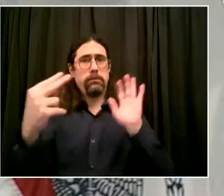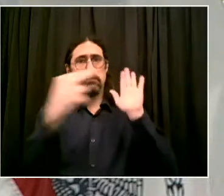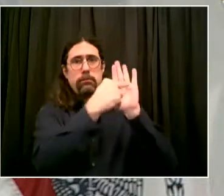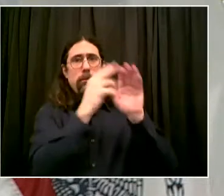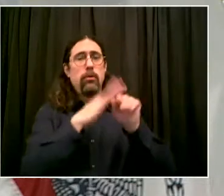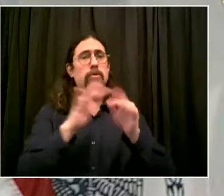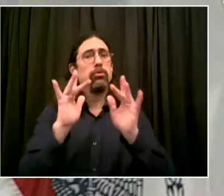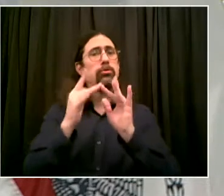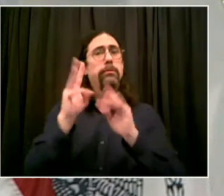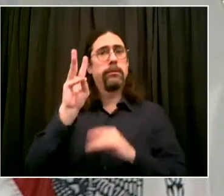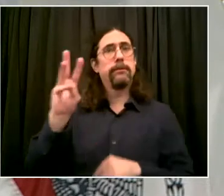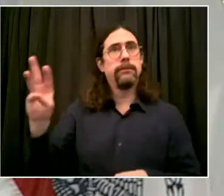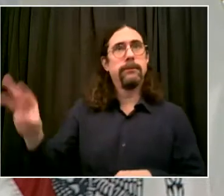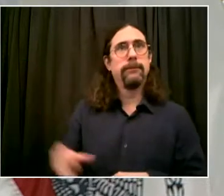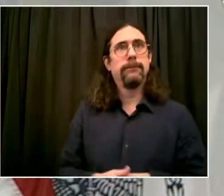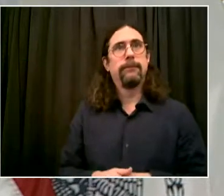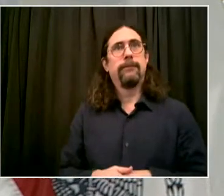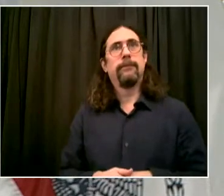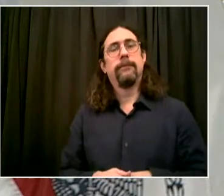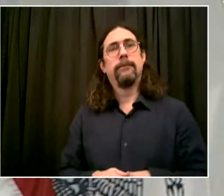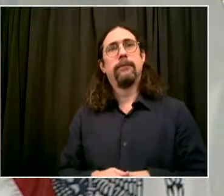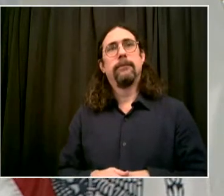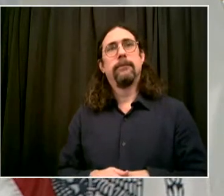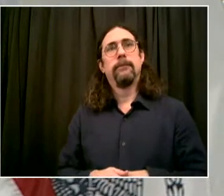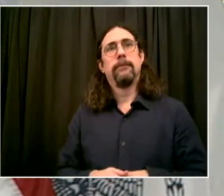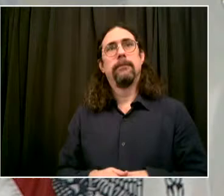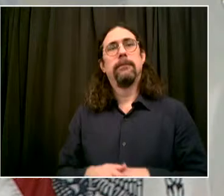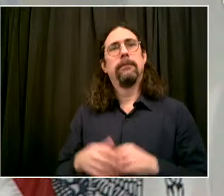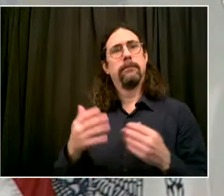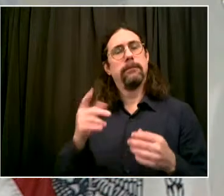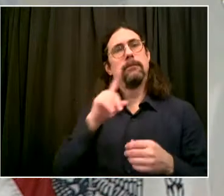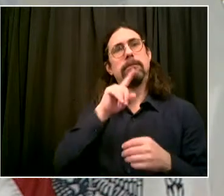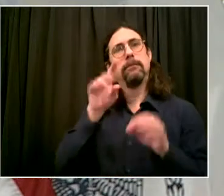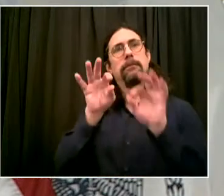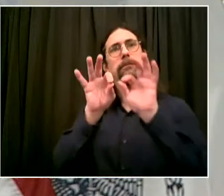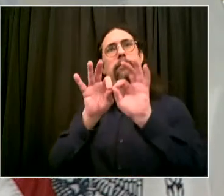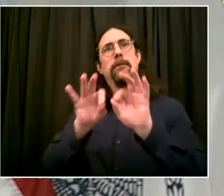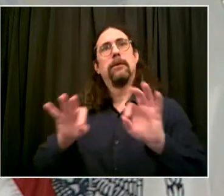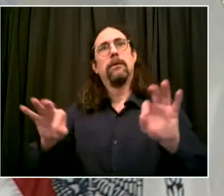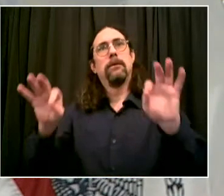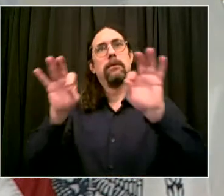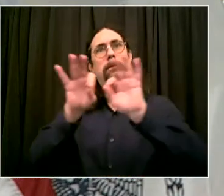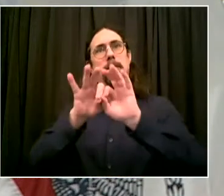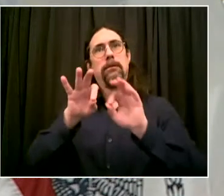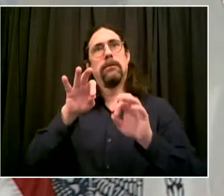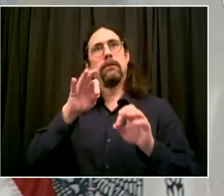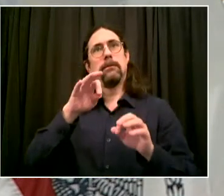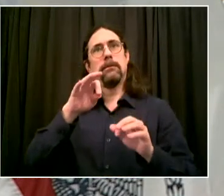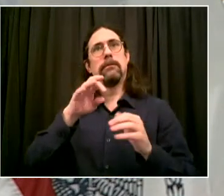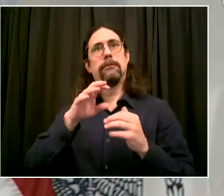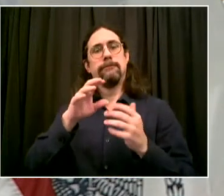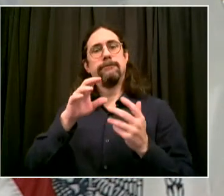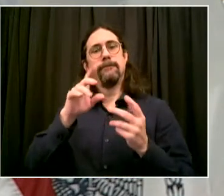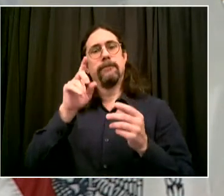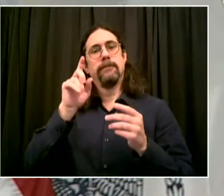ON THE APPOINTMTMNET.T. OBVIOUSLY WE WANT TO RESPECT CONVERSATIONS WITH THE WHITE HOUSE IN TERMS